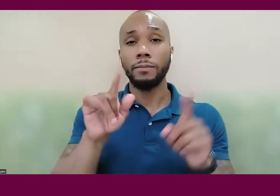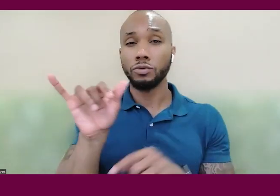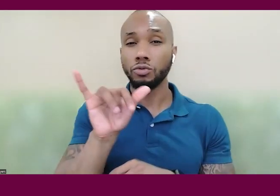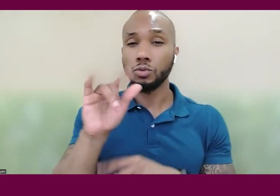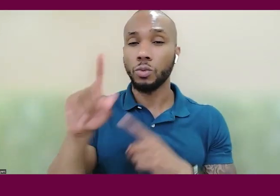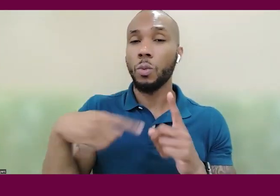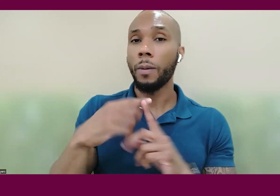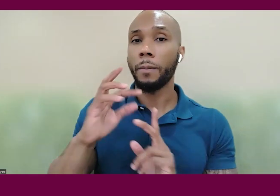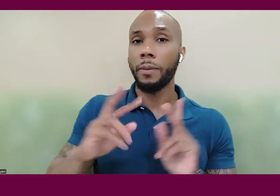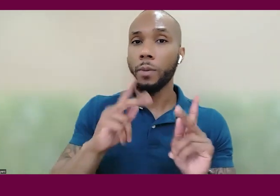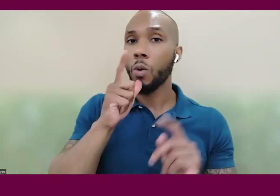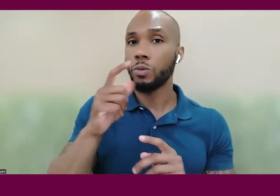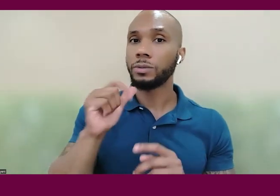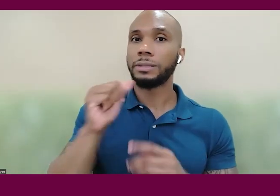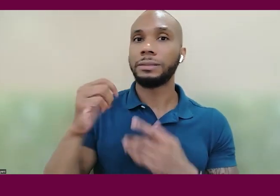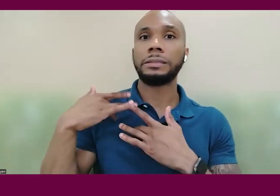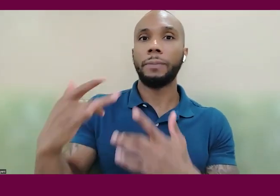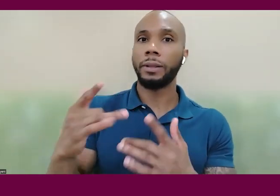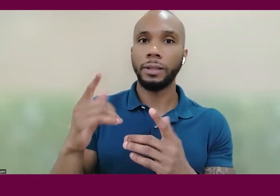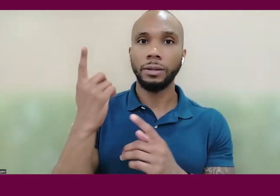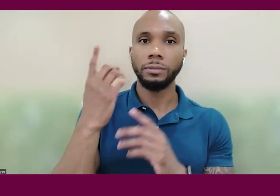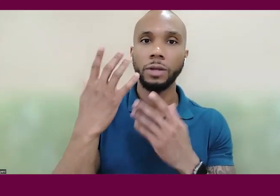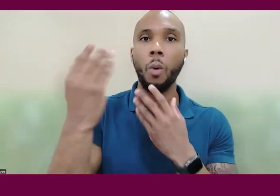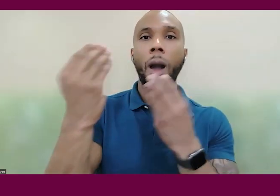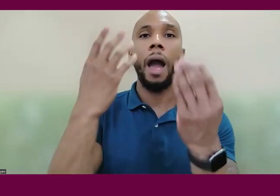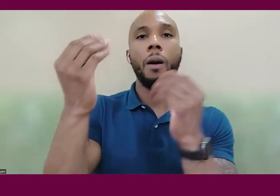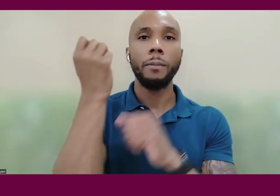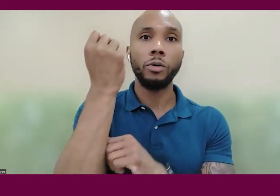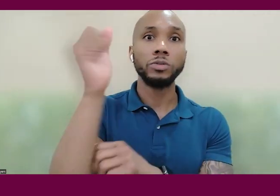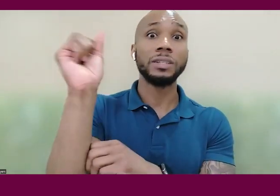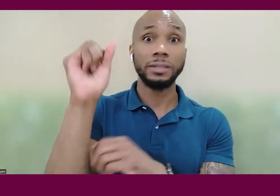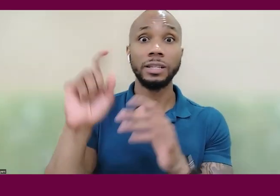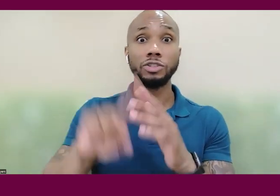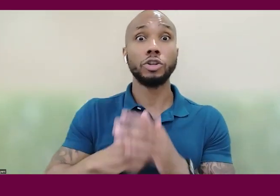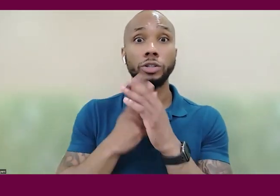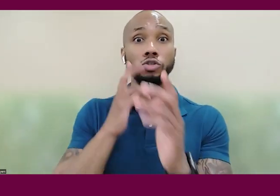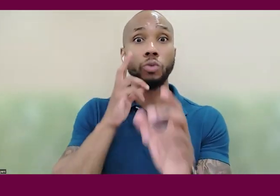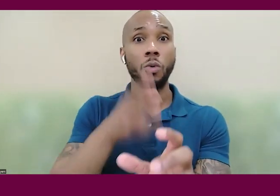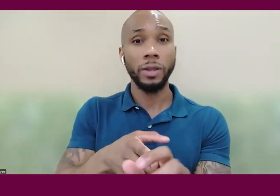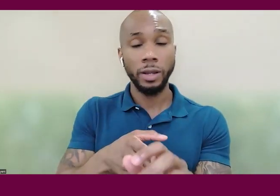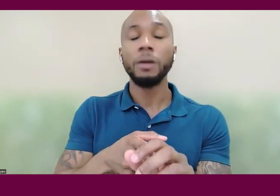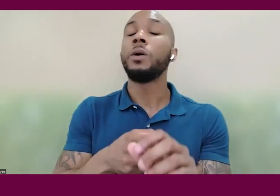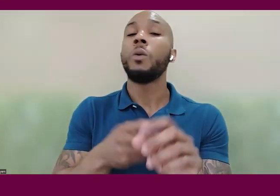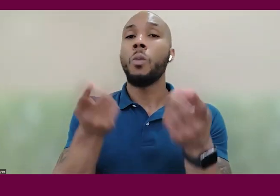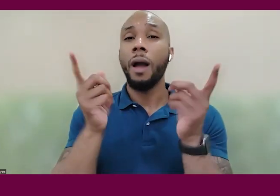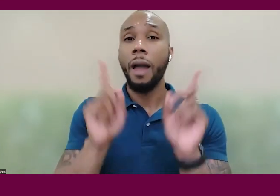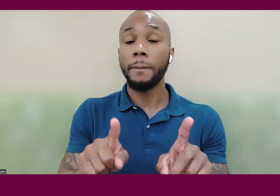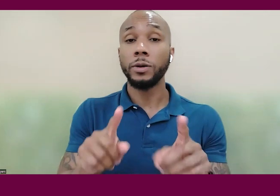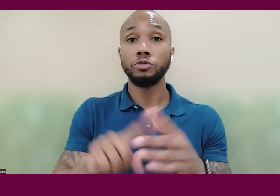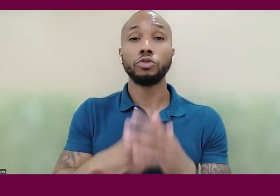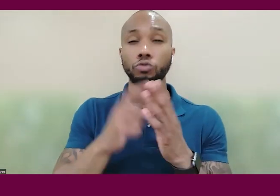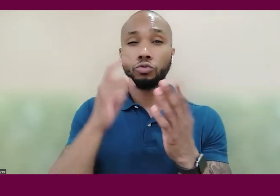When people who didn't typically protest started doing so, you all of a sudden saw a whole